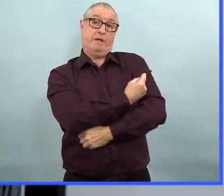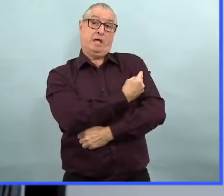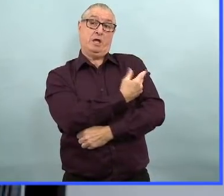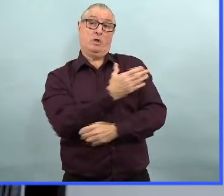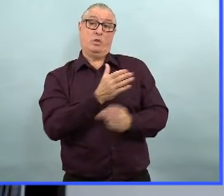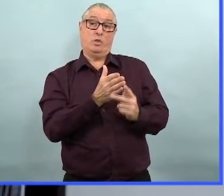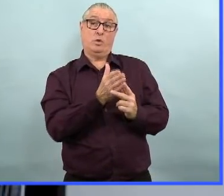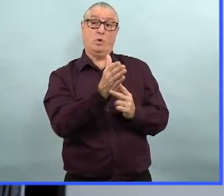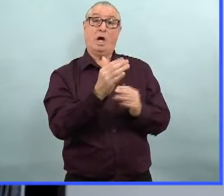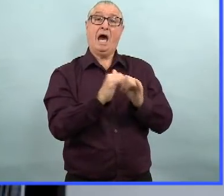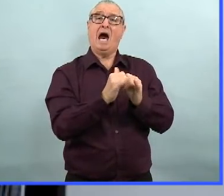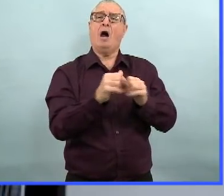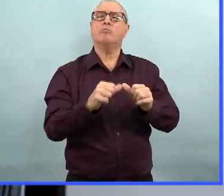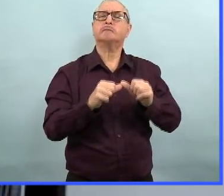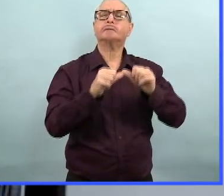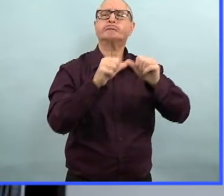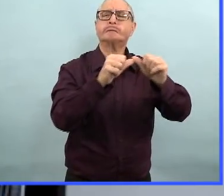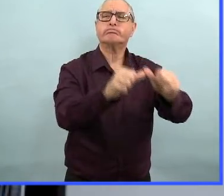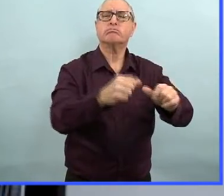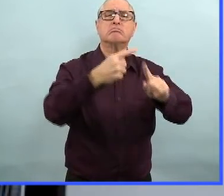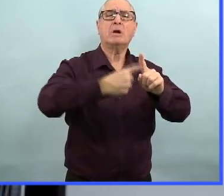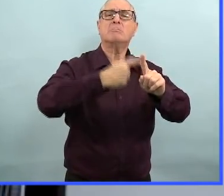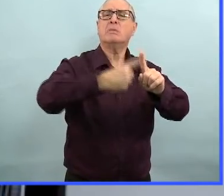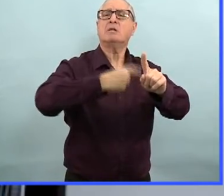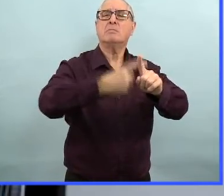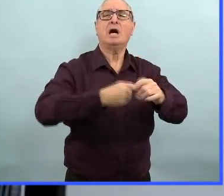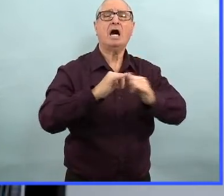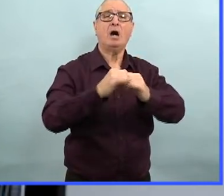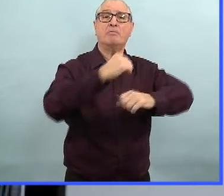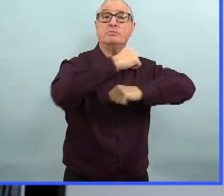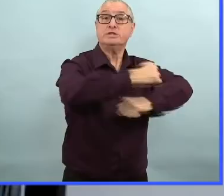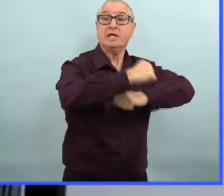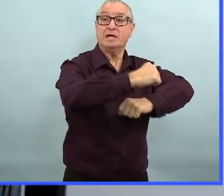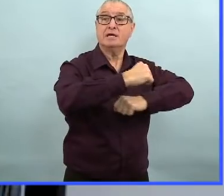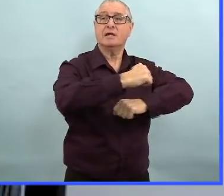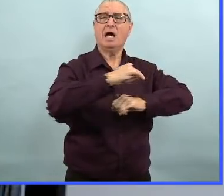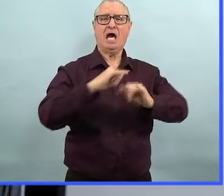can only be determined after a certain period of time by monitoring the vaccines in the real world